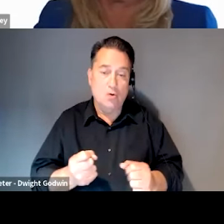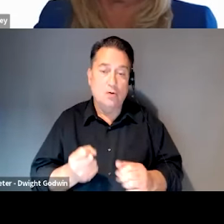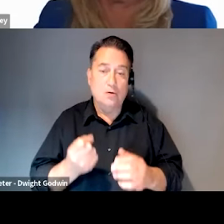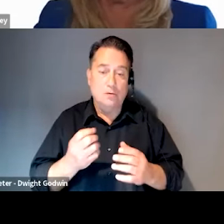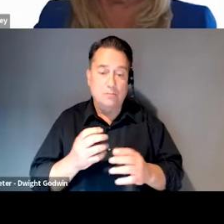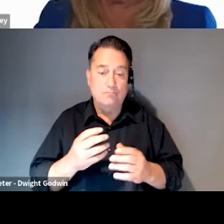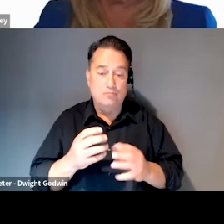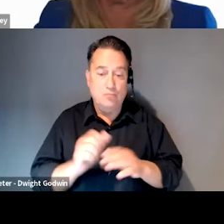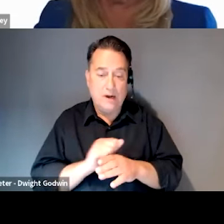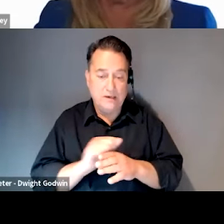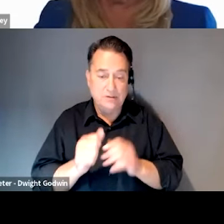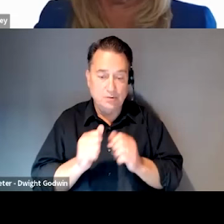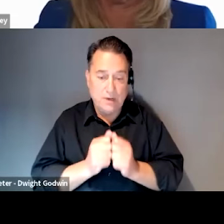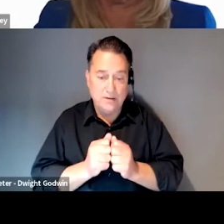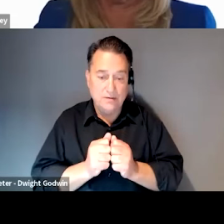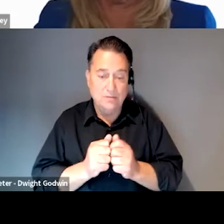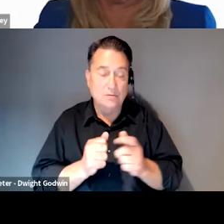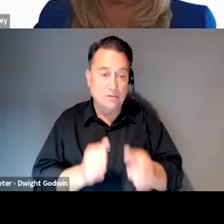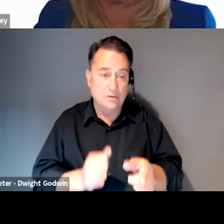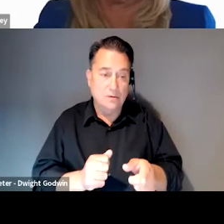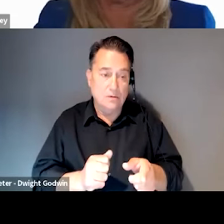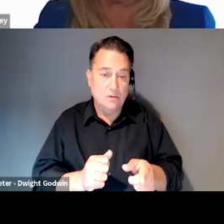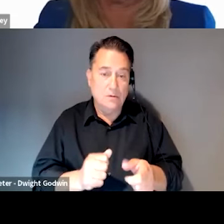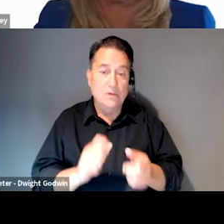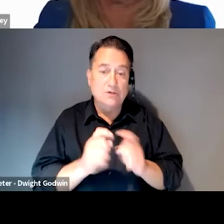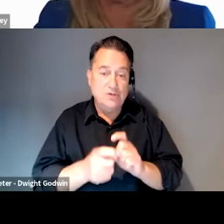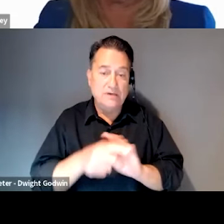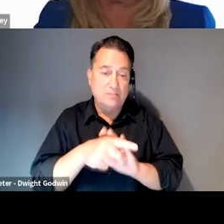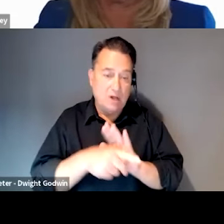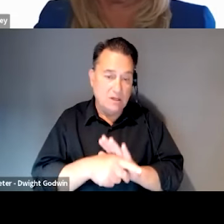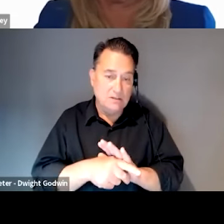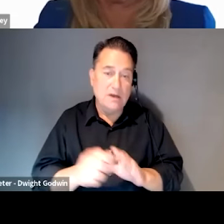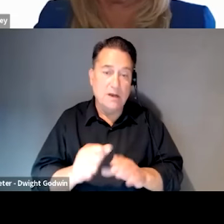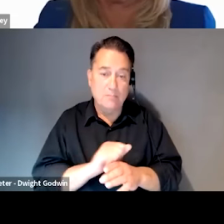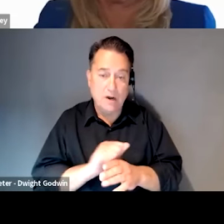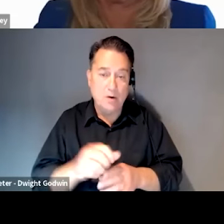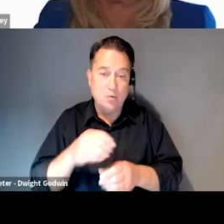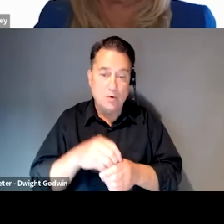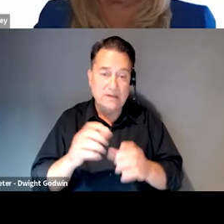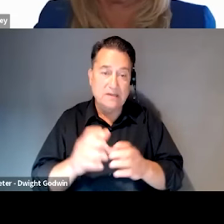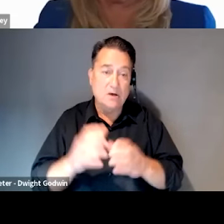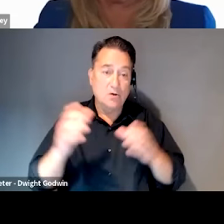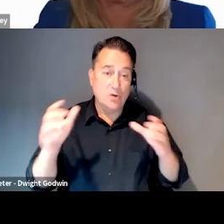because we need to change policy and practices within the larger systems in order to identify